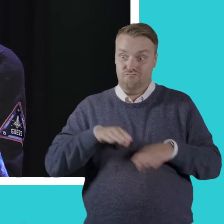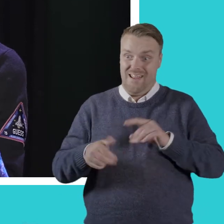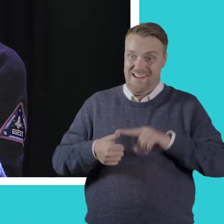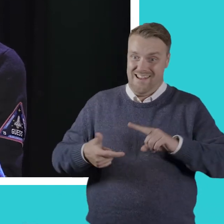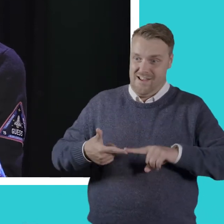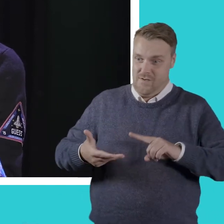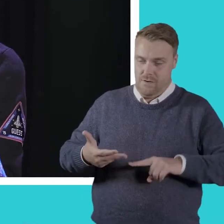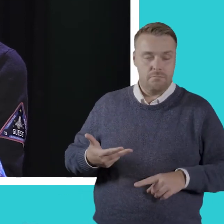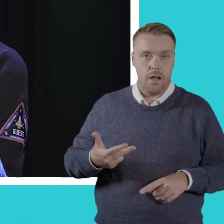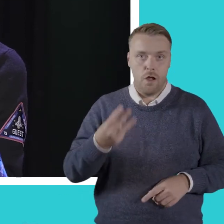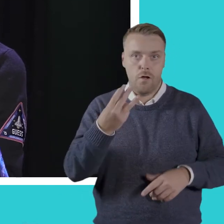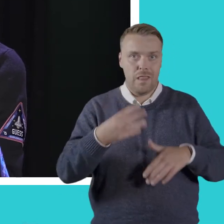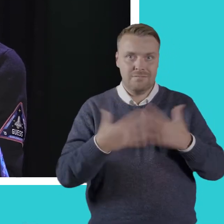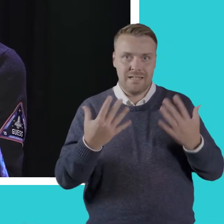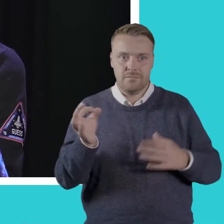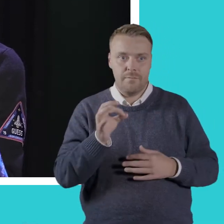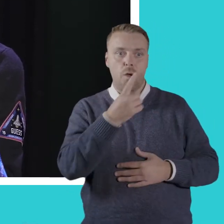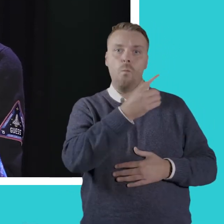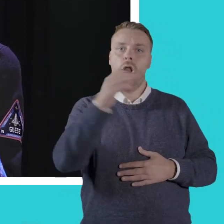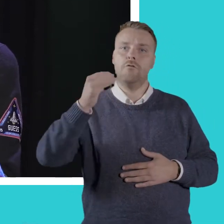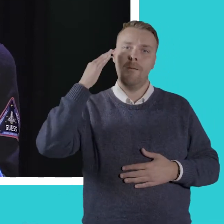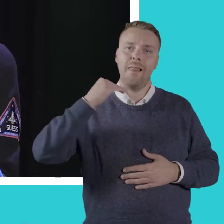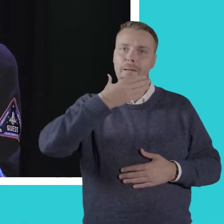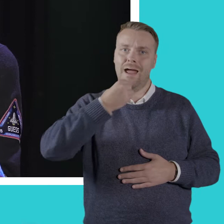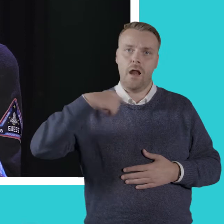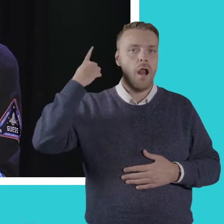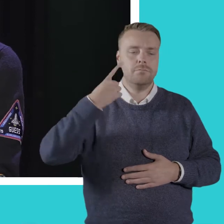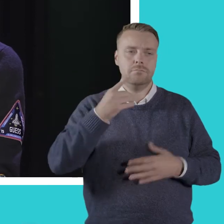and stuff like that. But at the 100 Black Men of London we're all a family and all supporting each